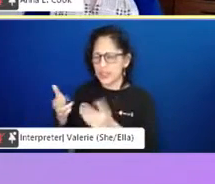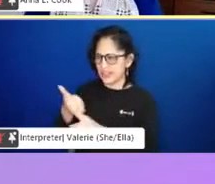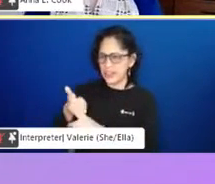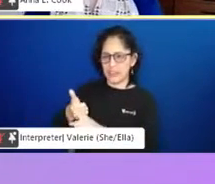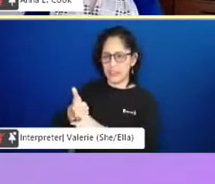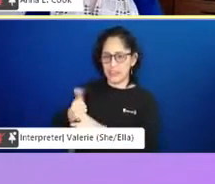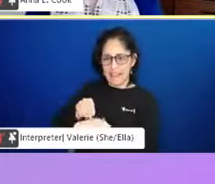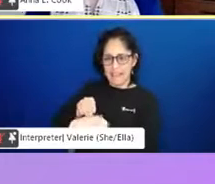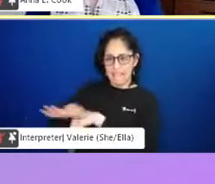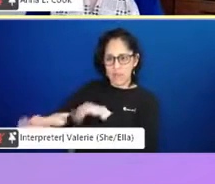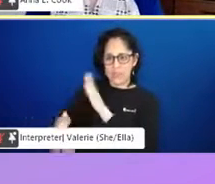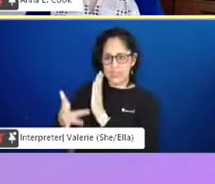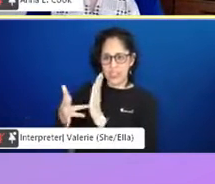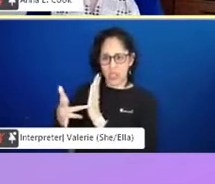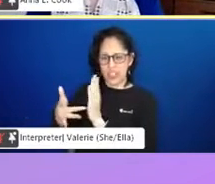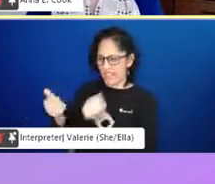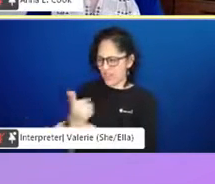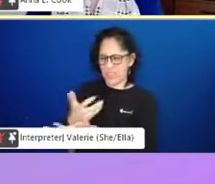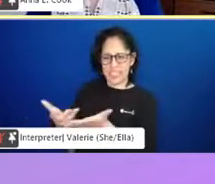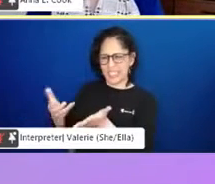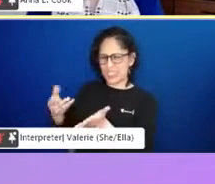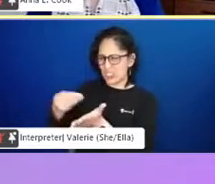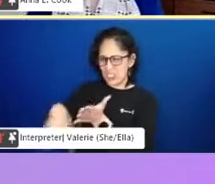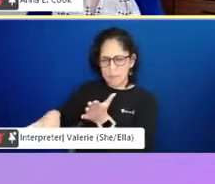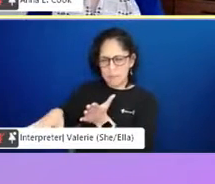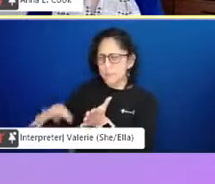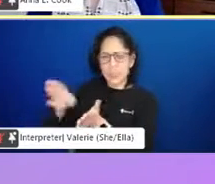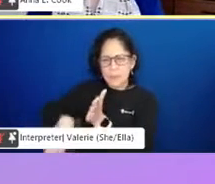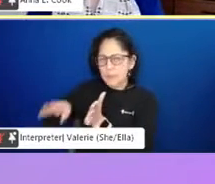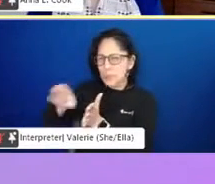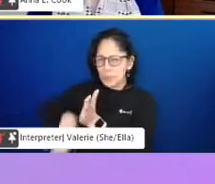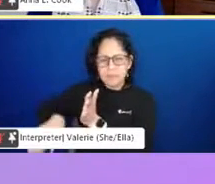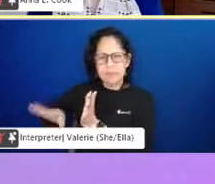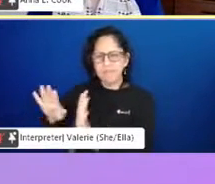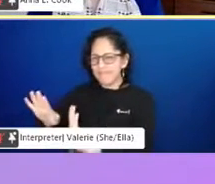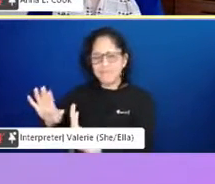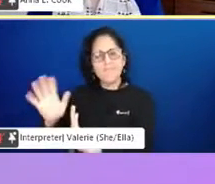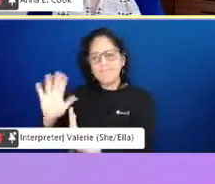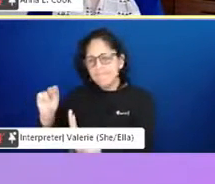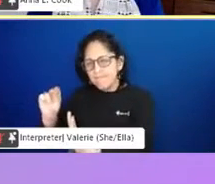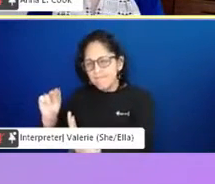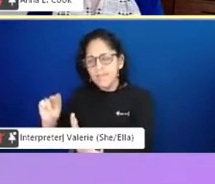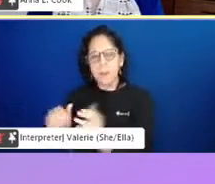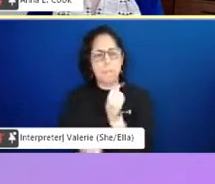all be really cheap the thing that will be the scarcest resource will be our attention